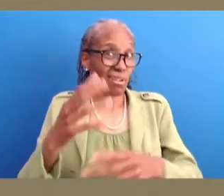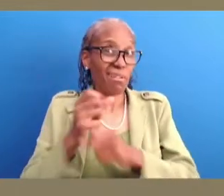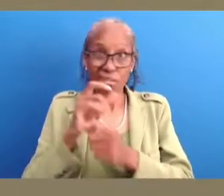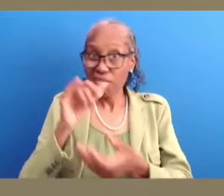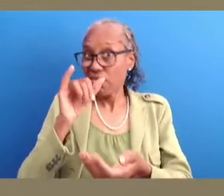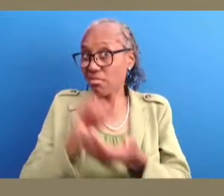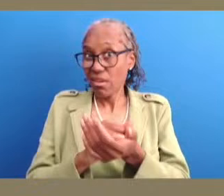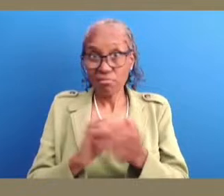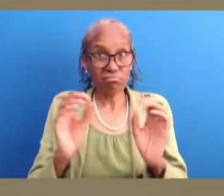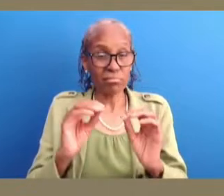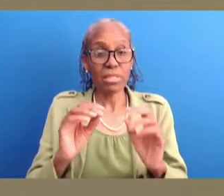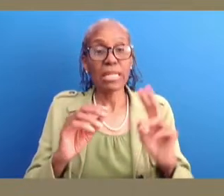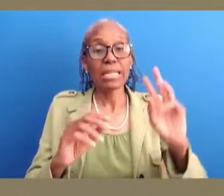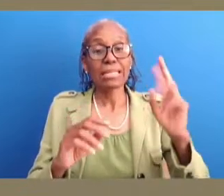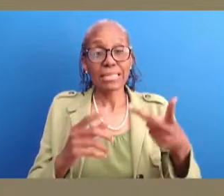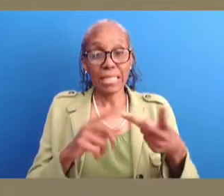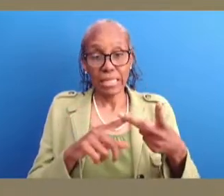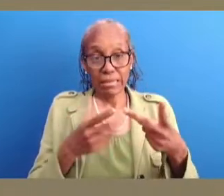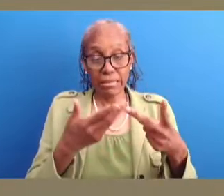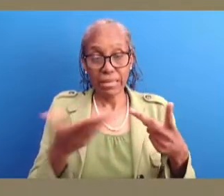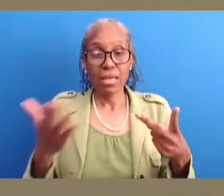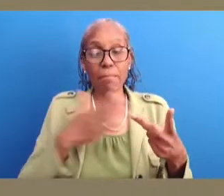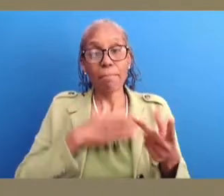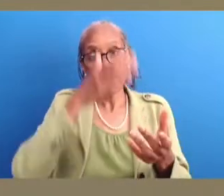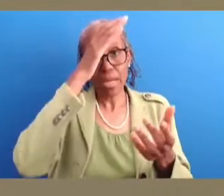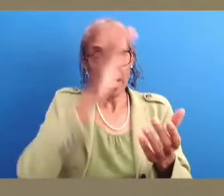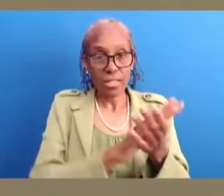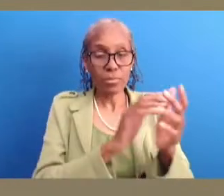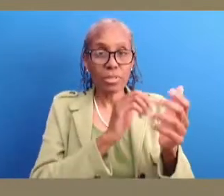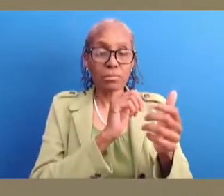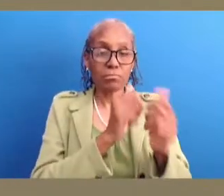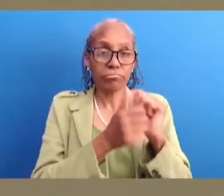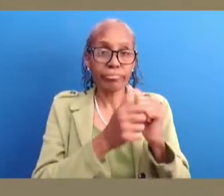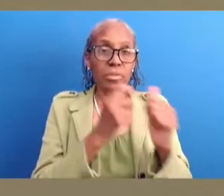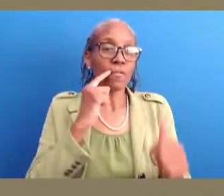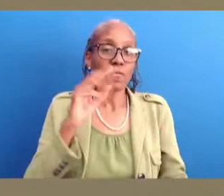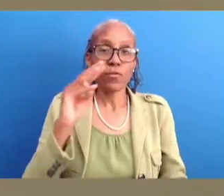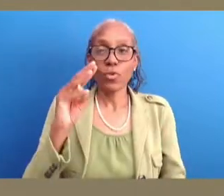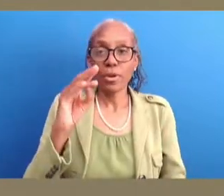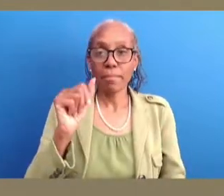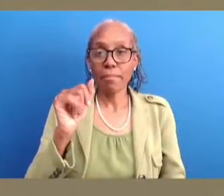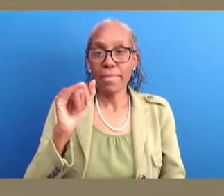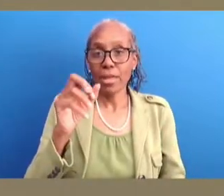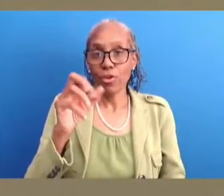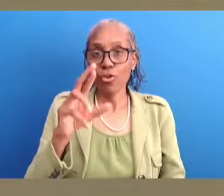I'M TALKING ABOUT, THAT WE WOULD